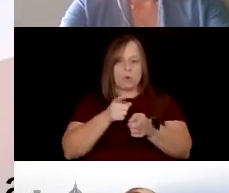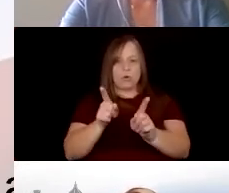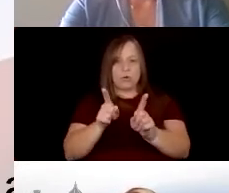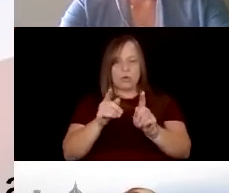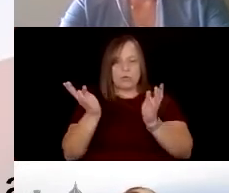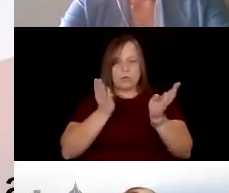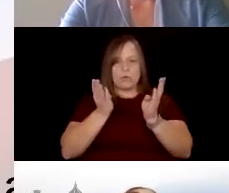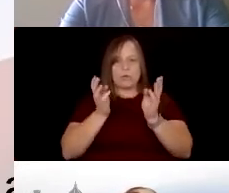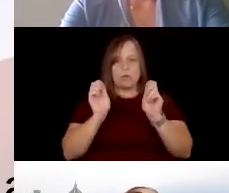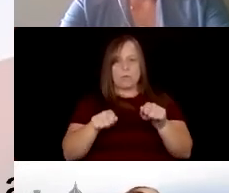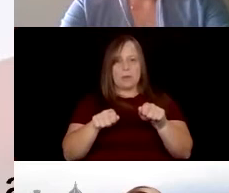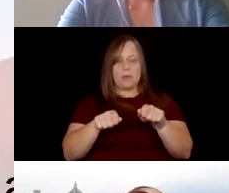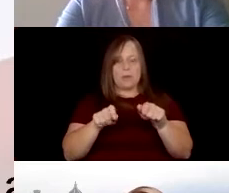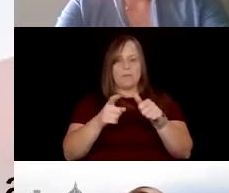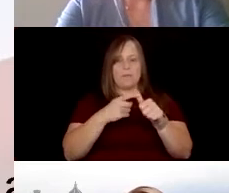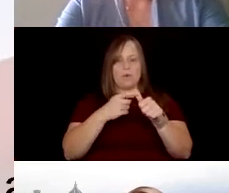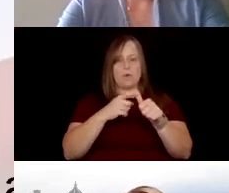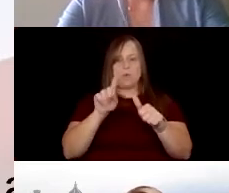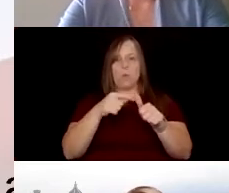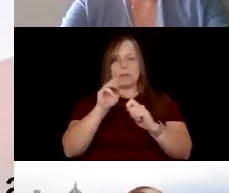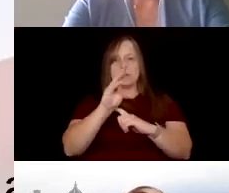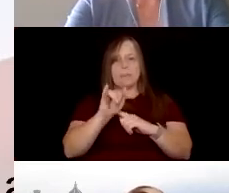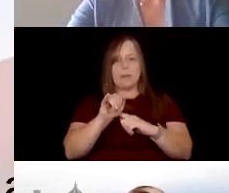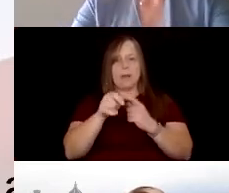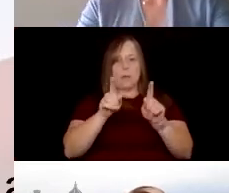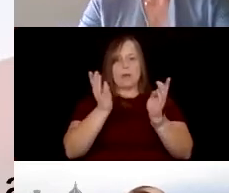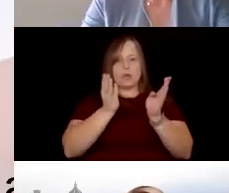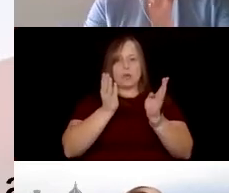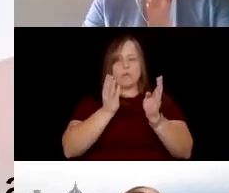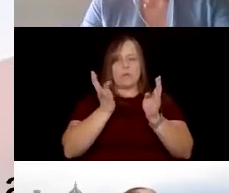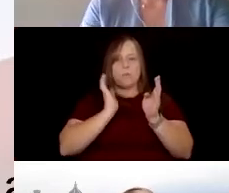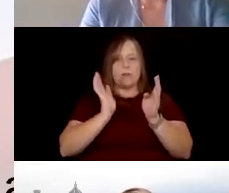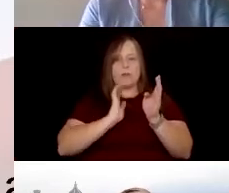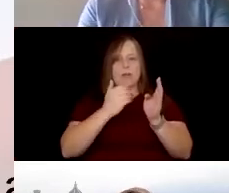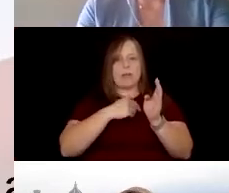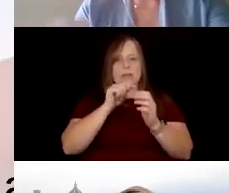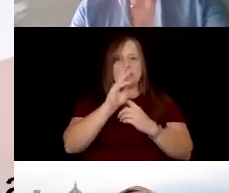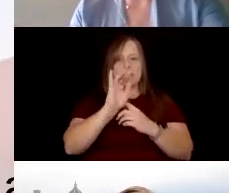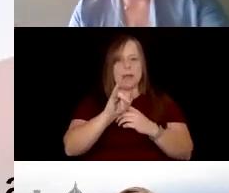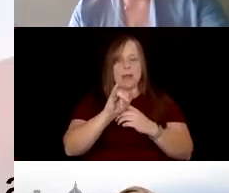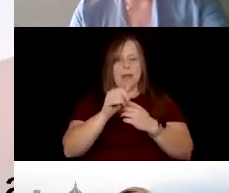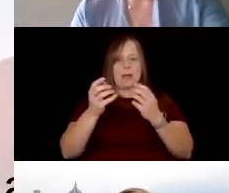So that could be you got your first and only TBI while you served, or you previously had TBIs, and then you got a concussion while serving,